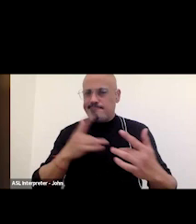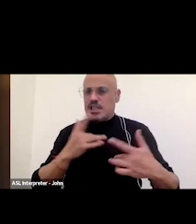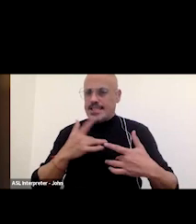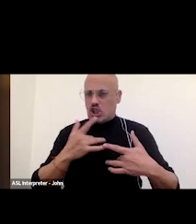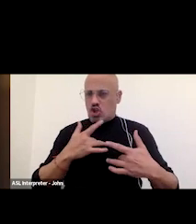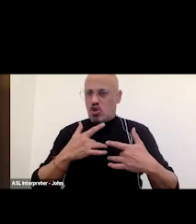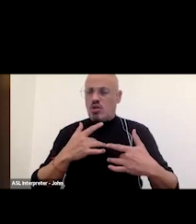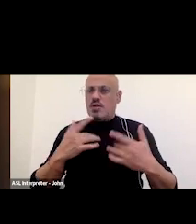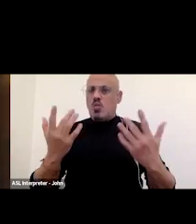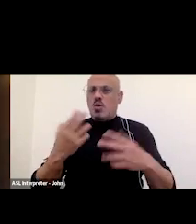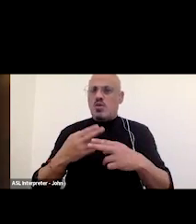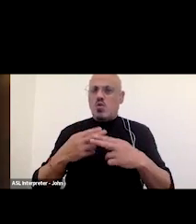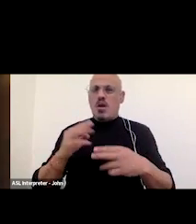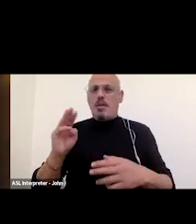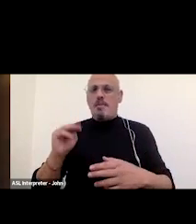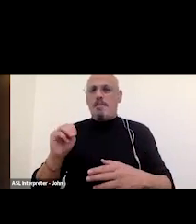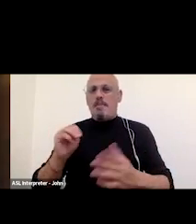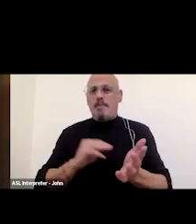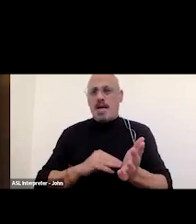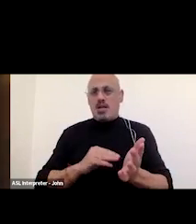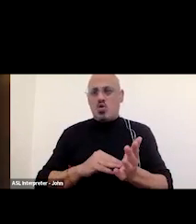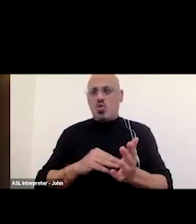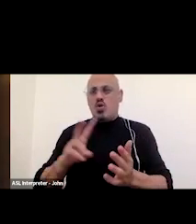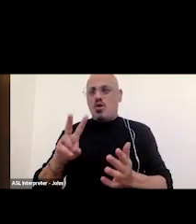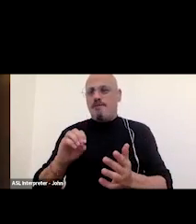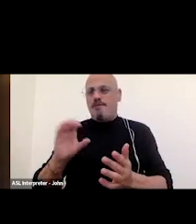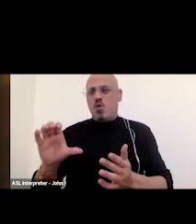what's known as Medical-Vocational Guidelines.